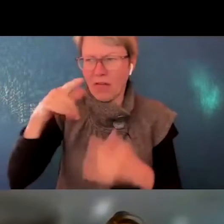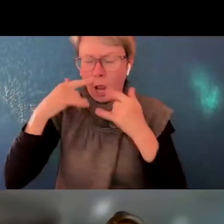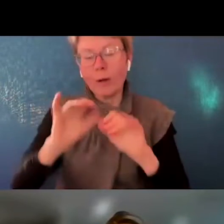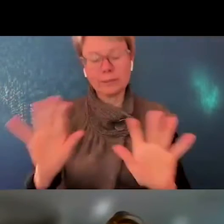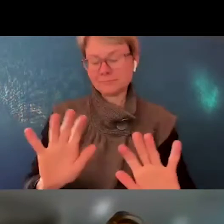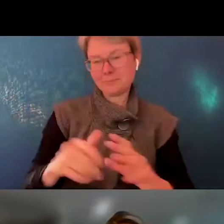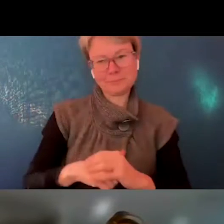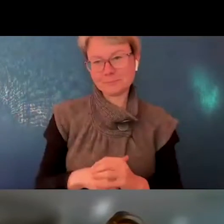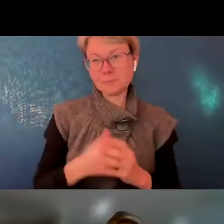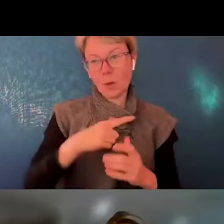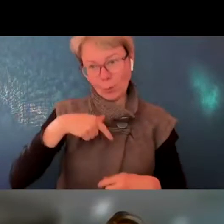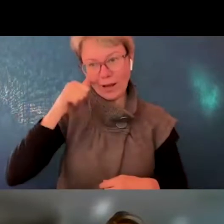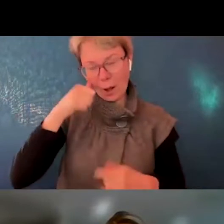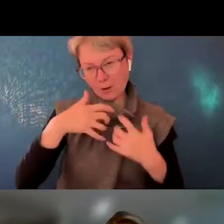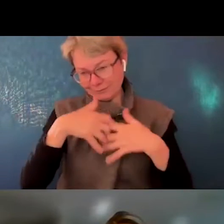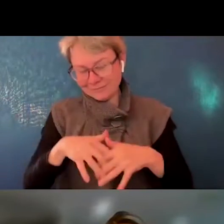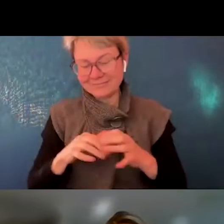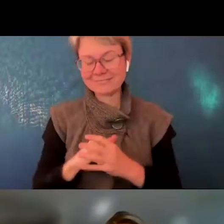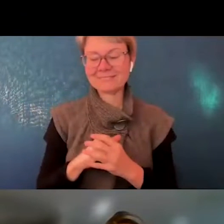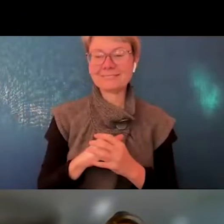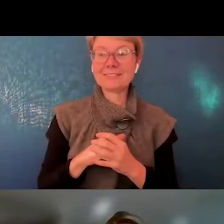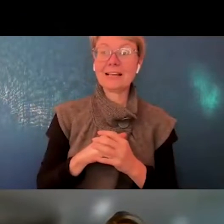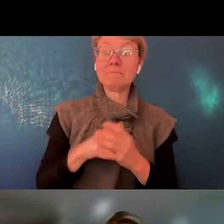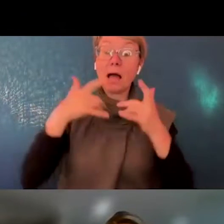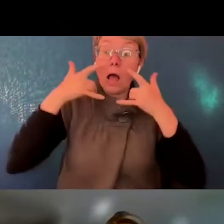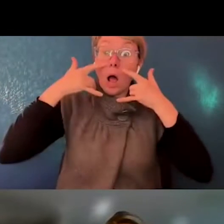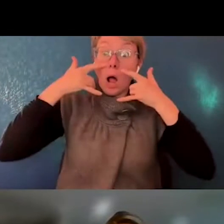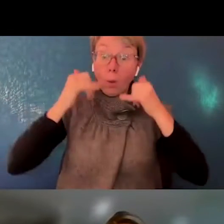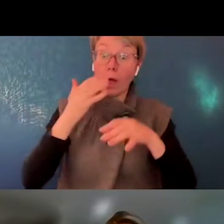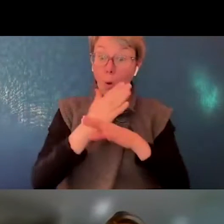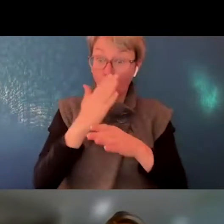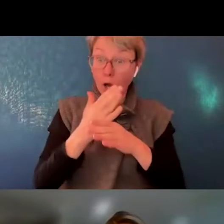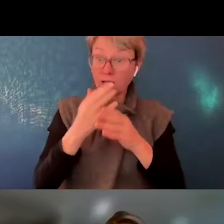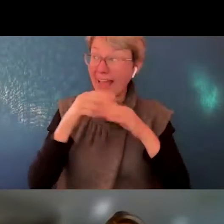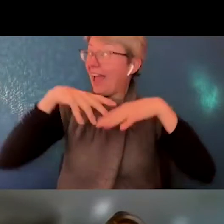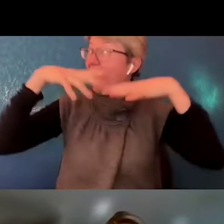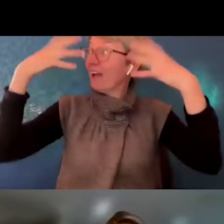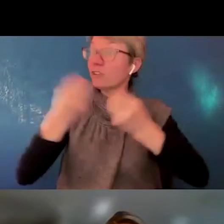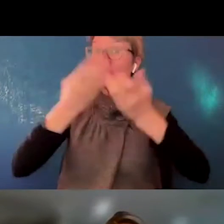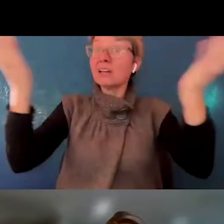that you've got lawyers specialize in a particular area so a civil lawyer May know a little bit about